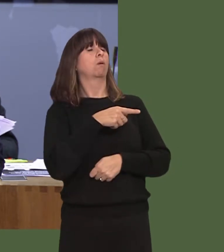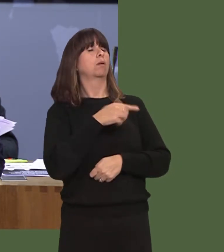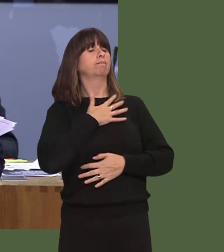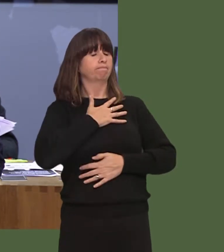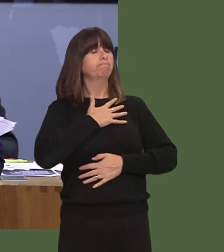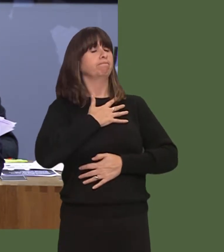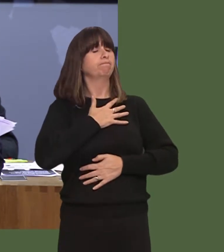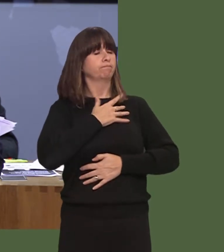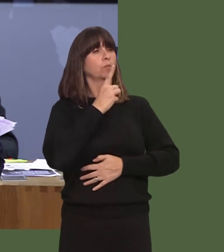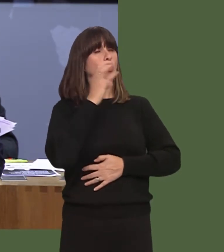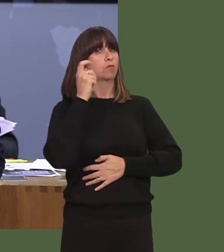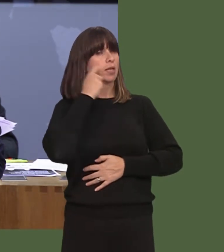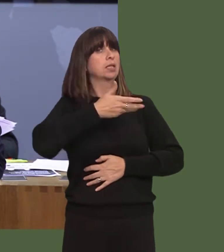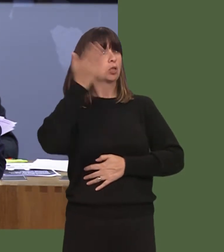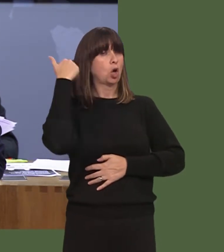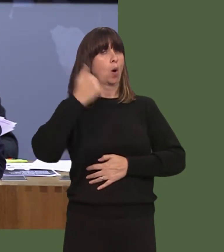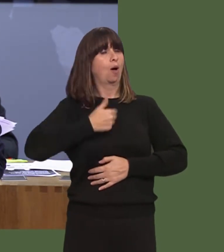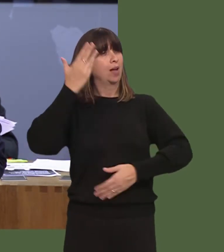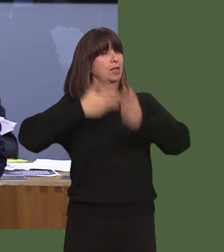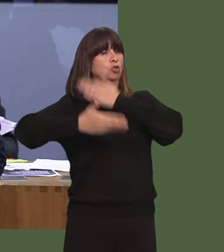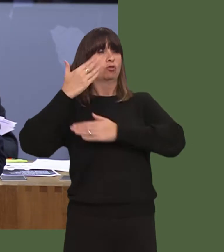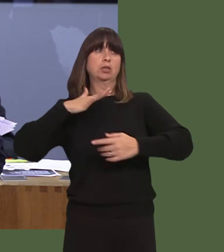important events in our history.